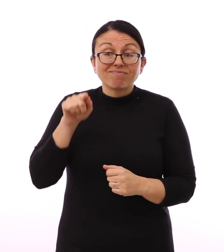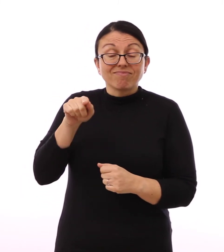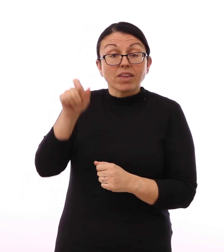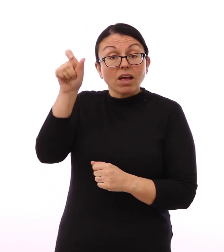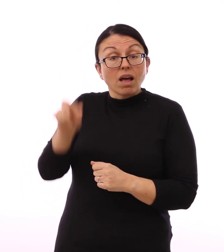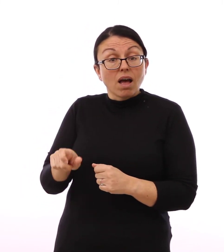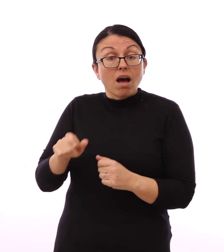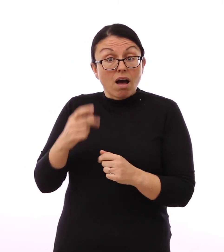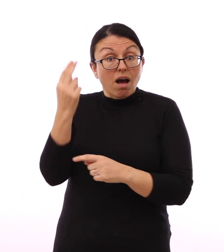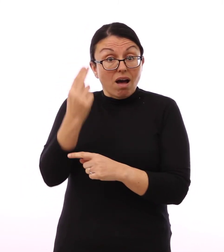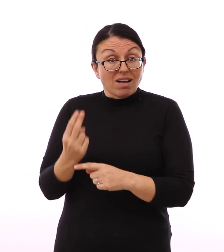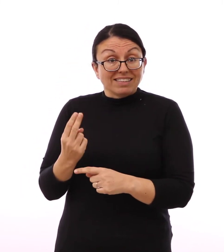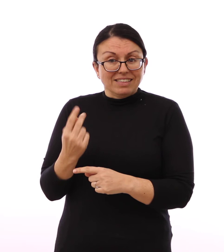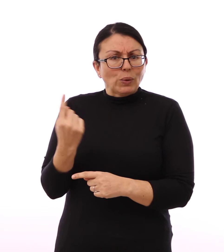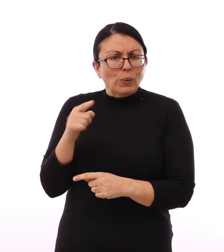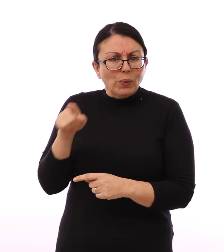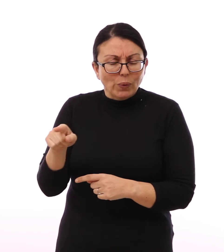About The Artist